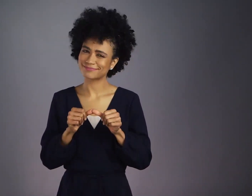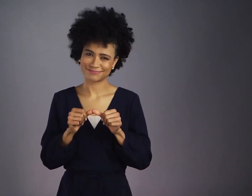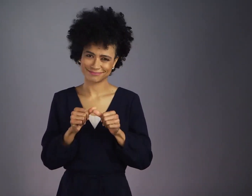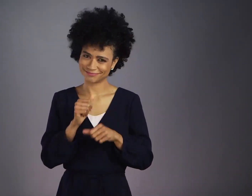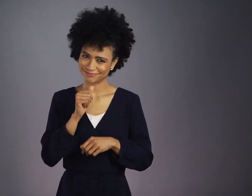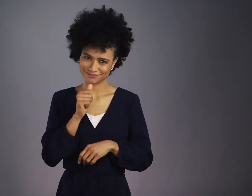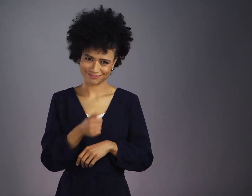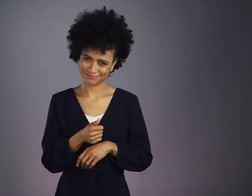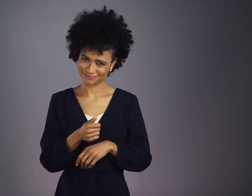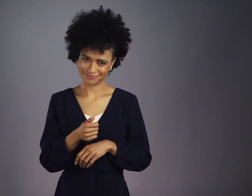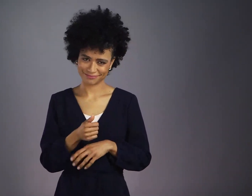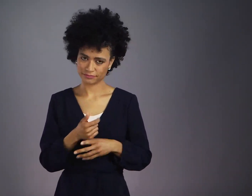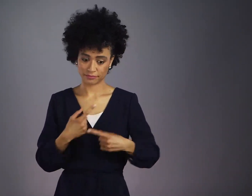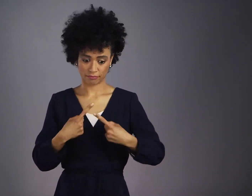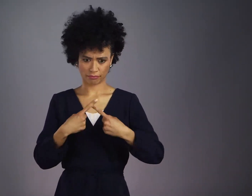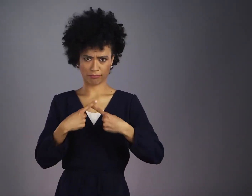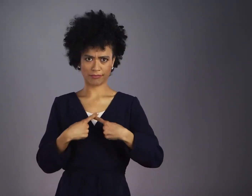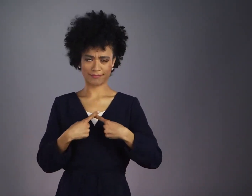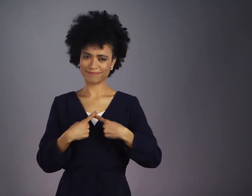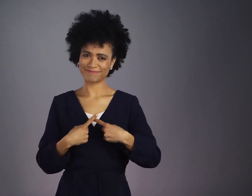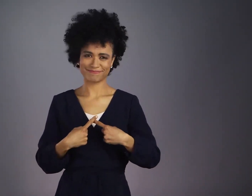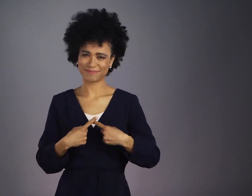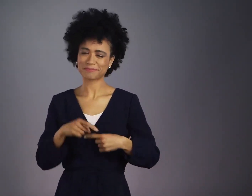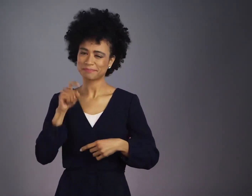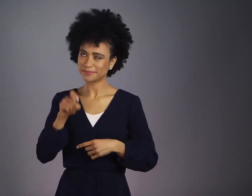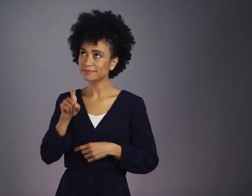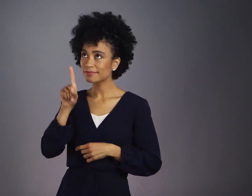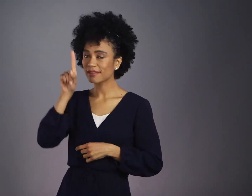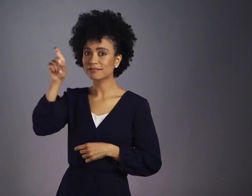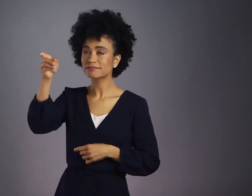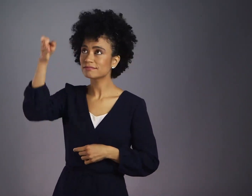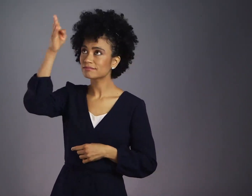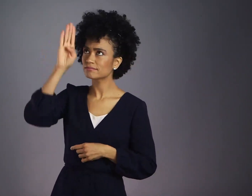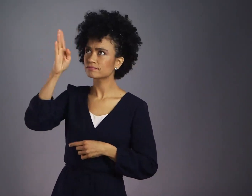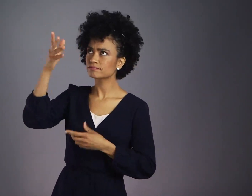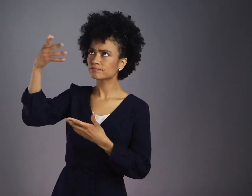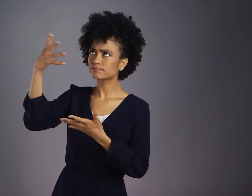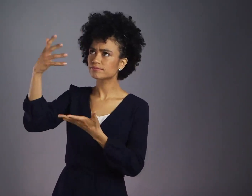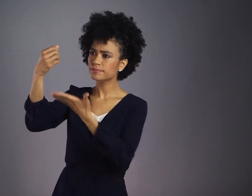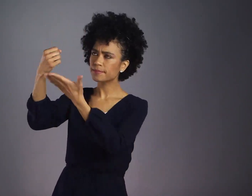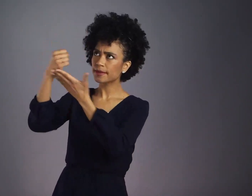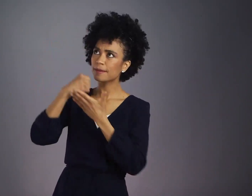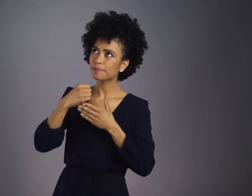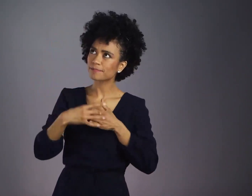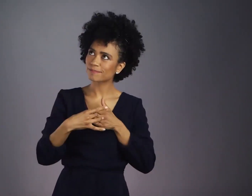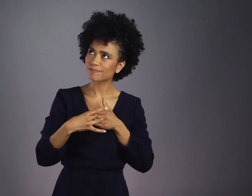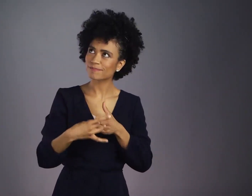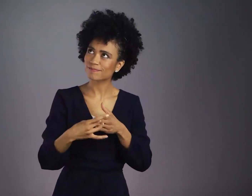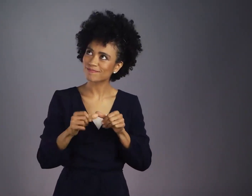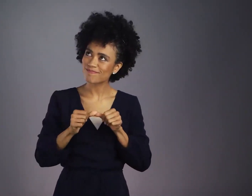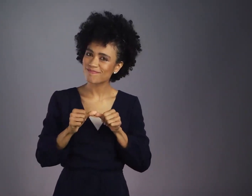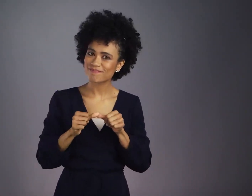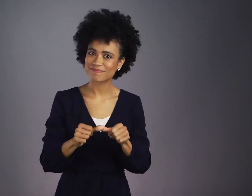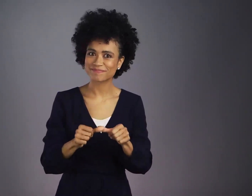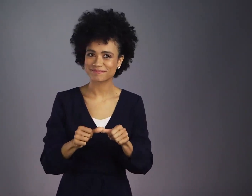So we let God discipline us in the simple way we have just outlined.